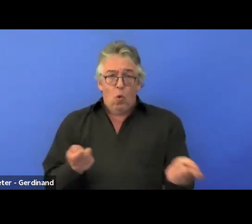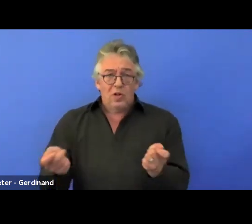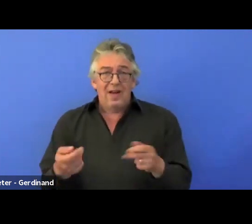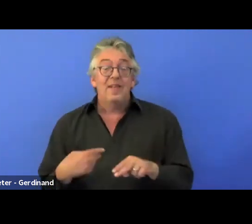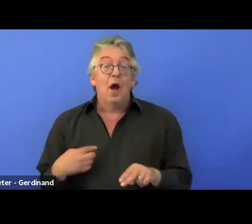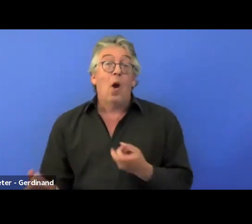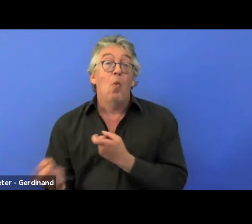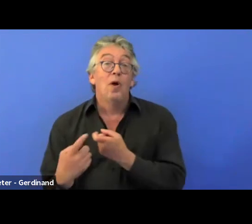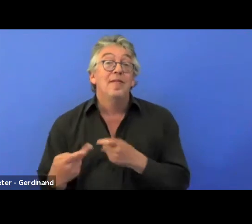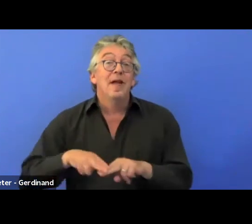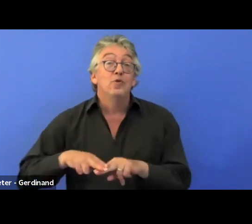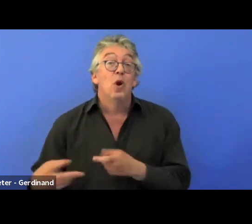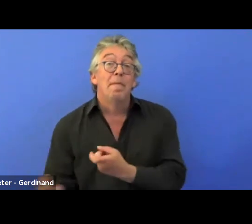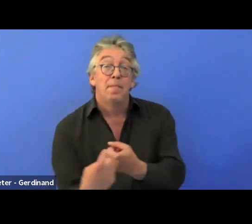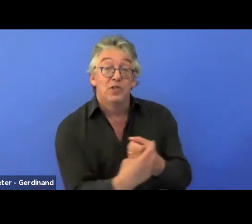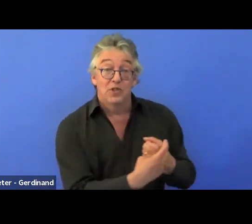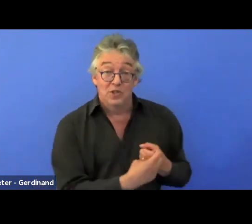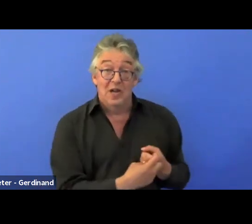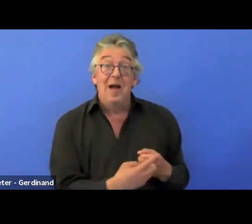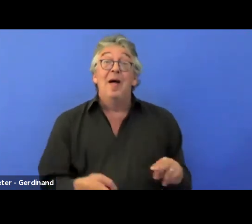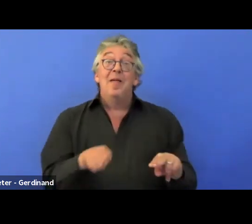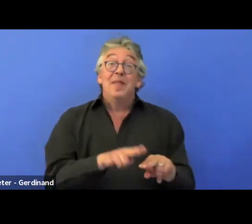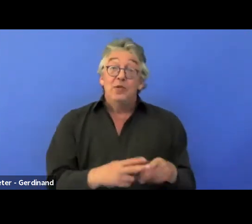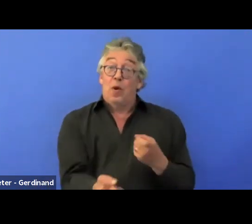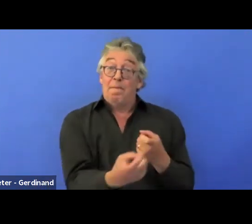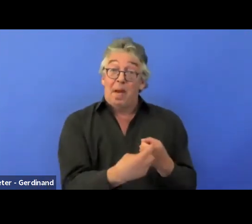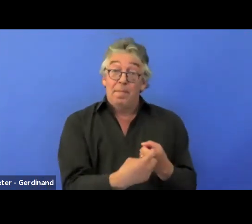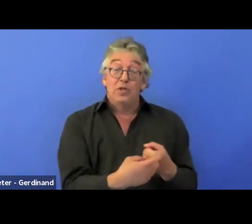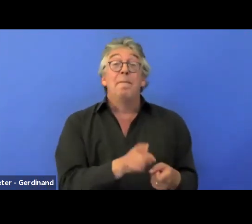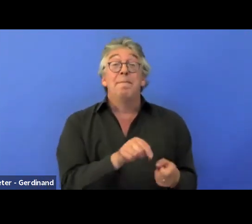And these national members request to be involved